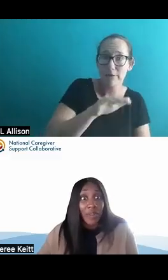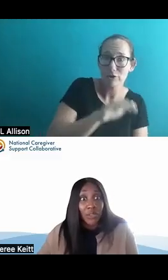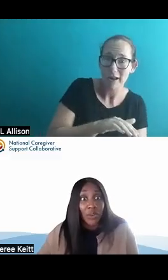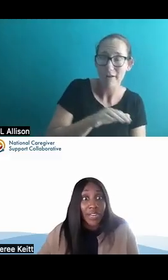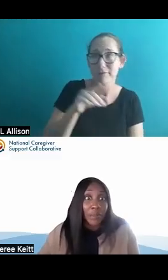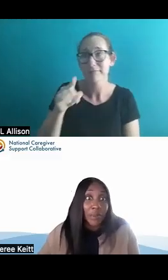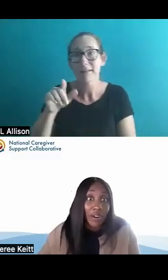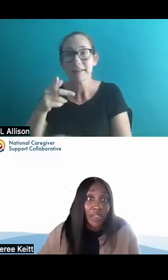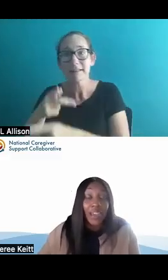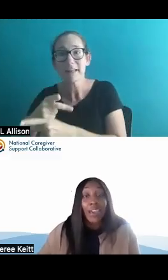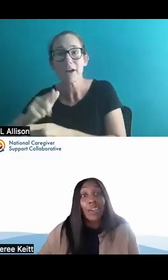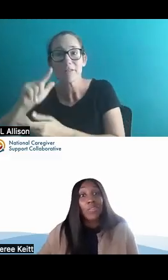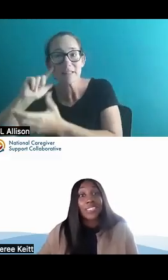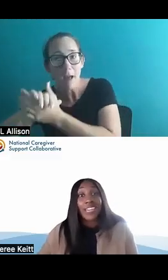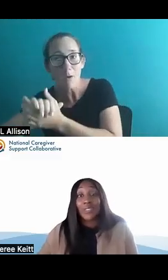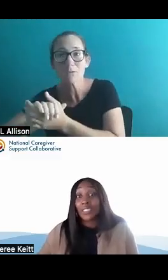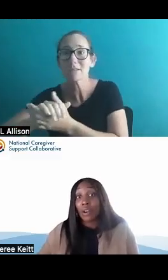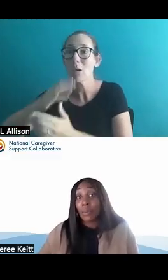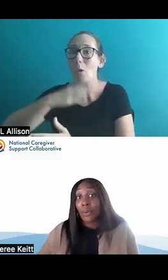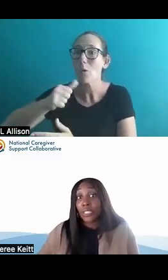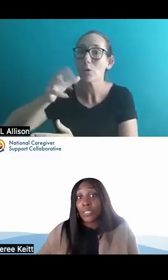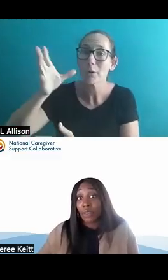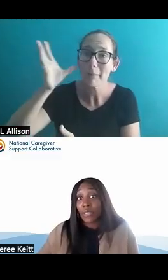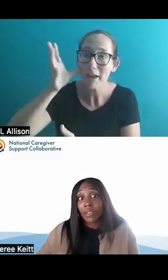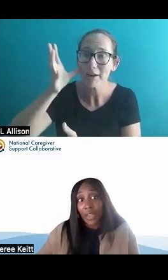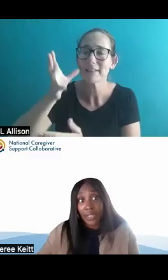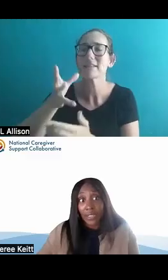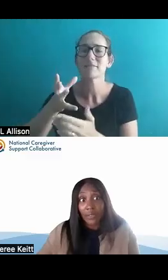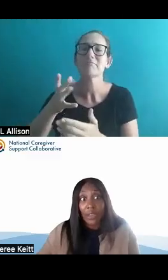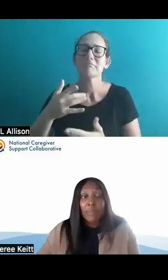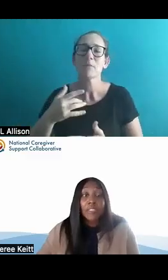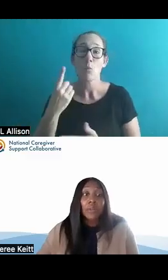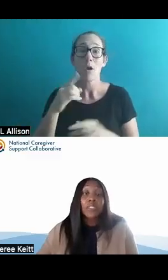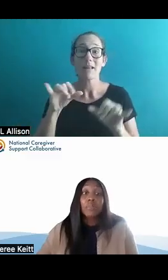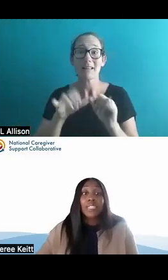spouse or aging parent, a one-size fits-all approach is often ineffective. So to boost